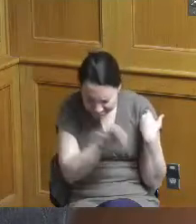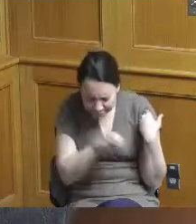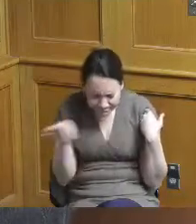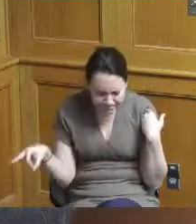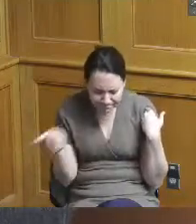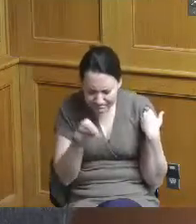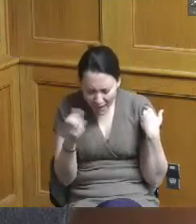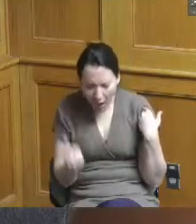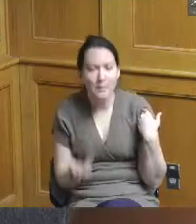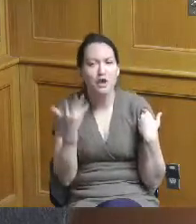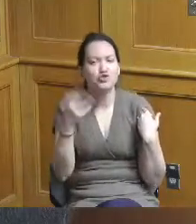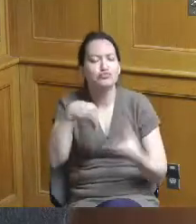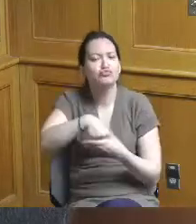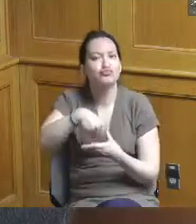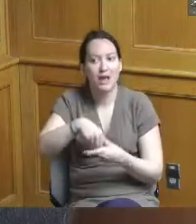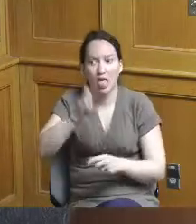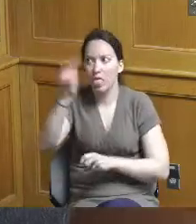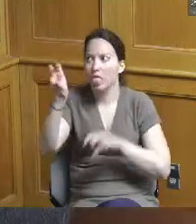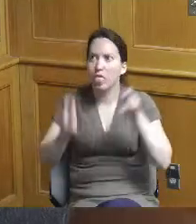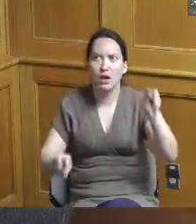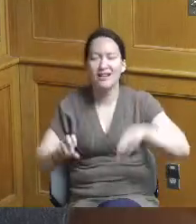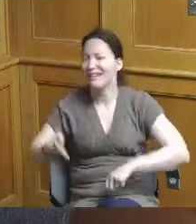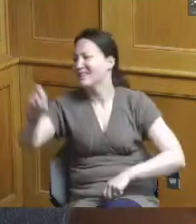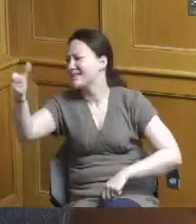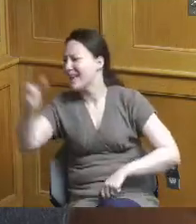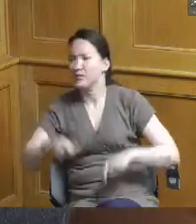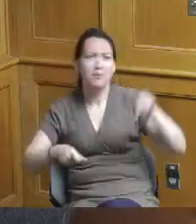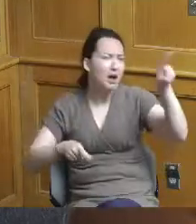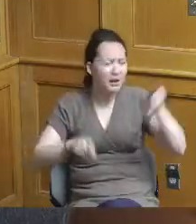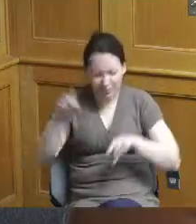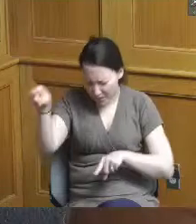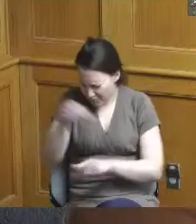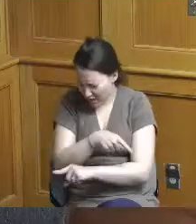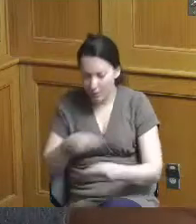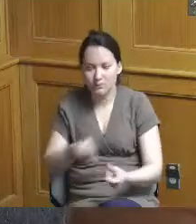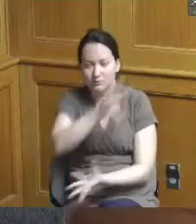it's all over the place because we're throwing TANF here and this over here I need that same